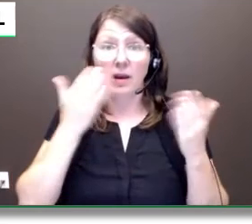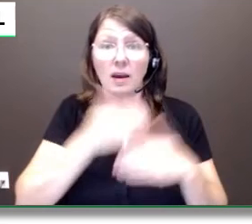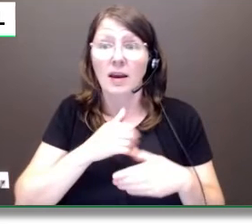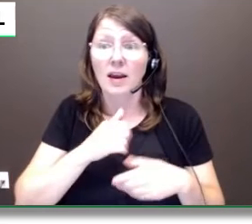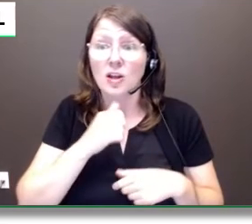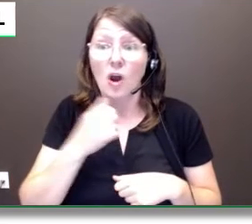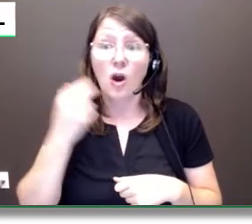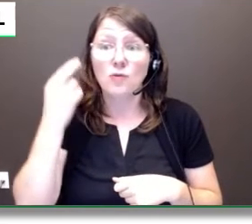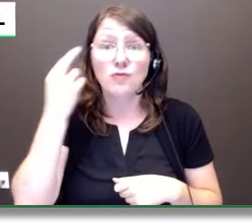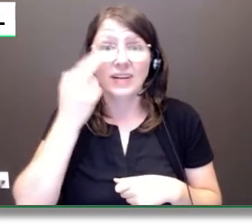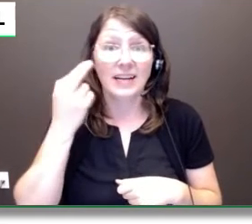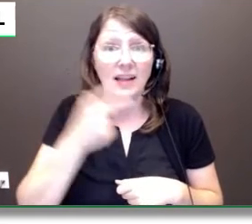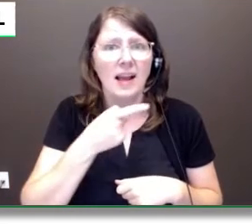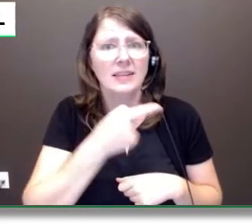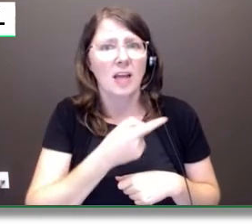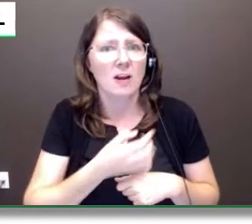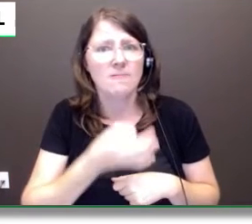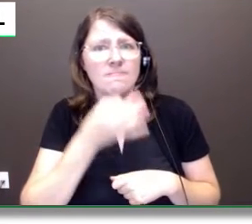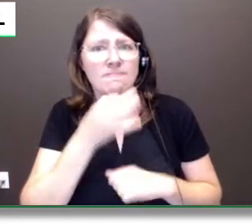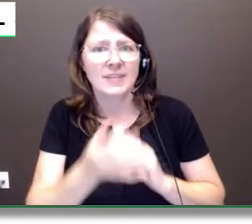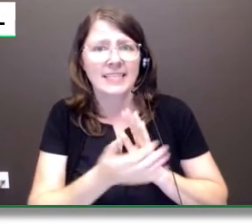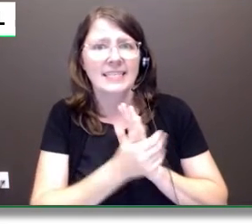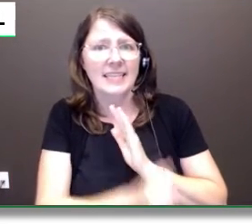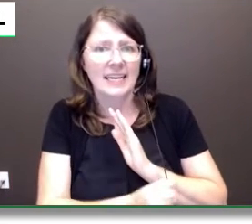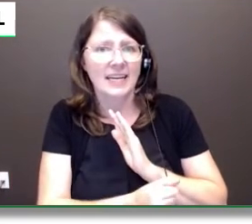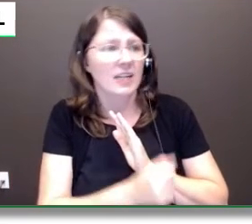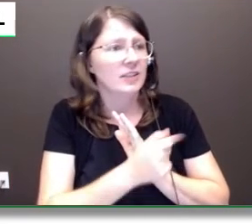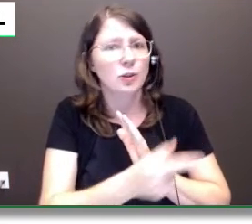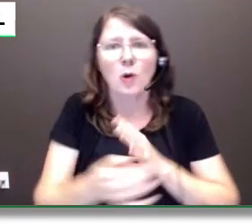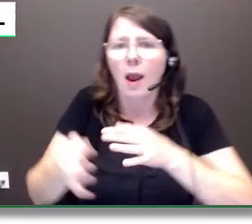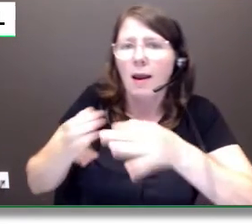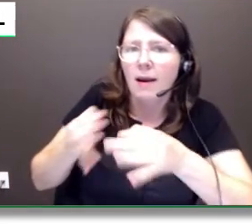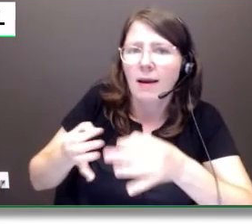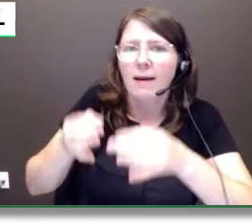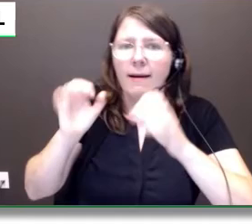indigenous cultures and really thinking how do you take the things that you do